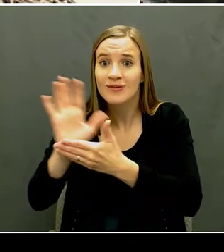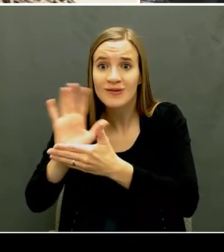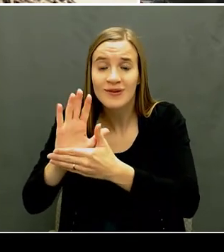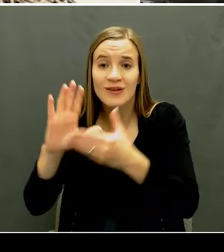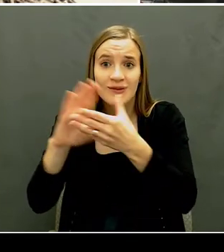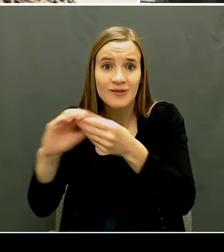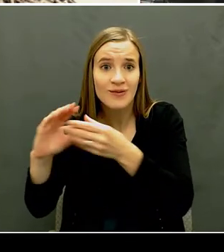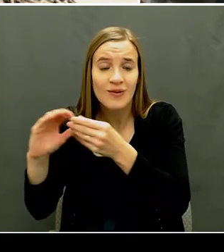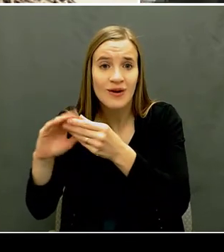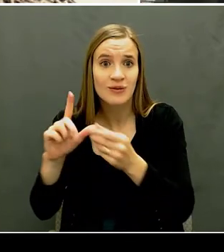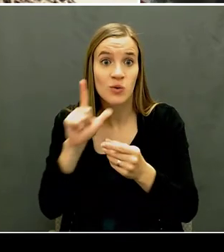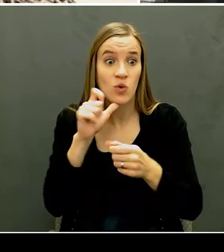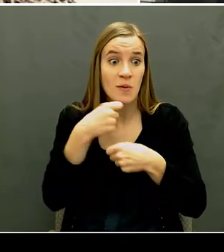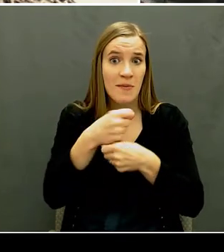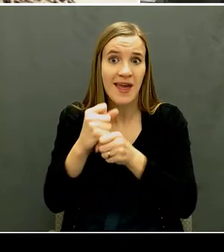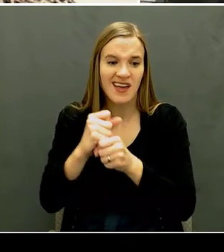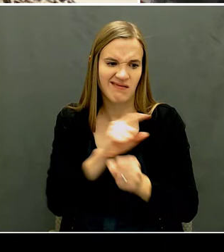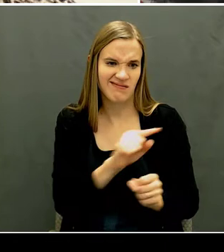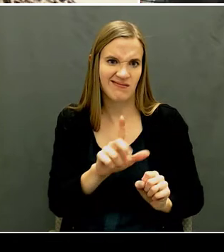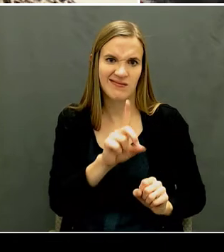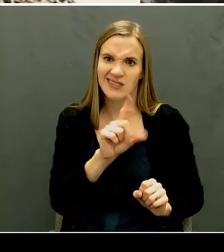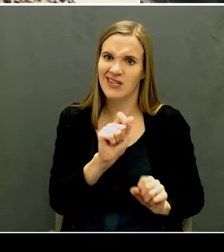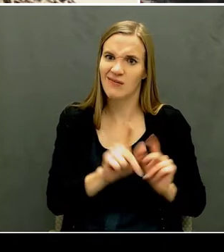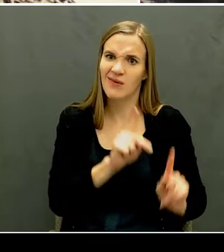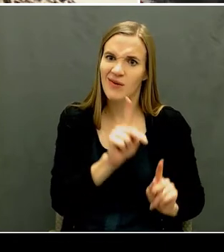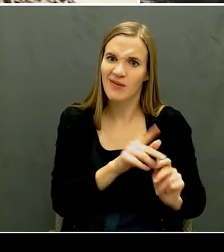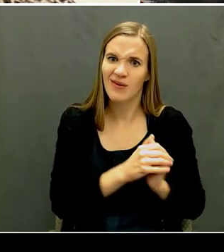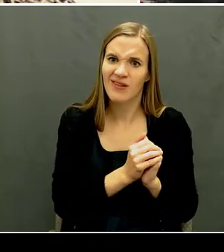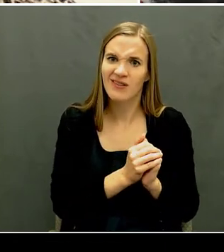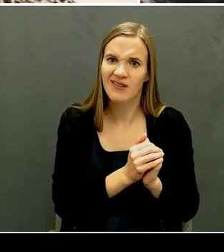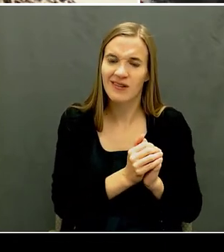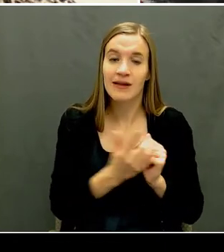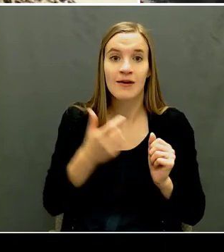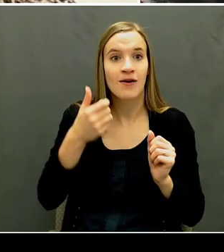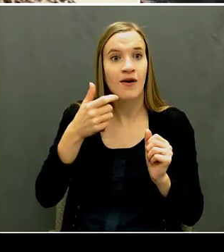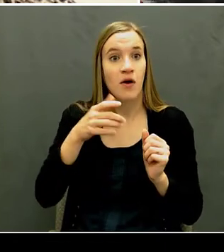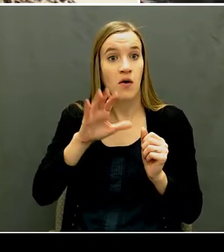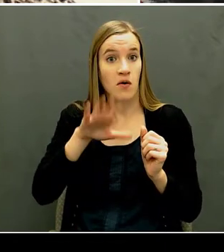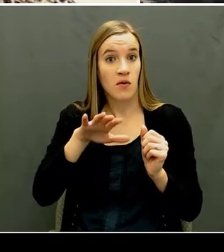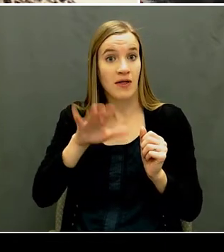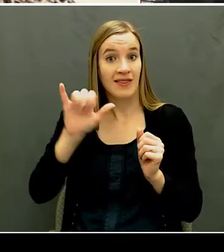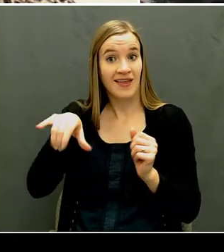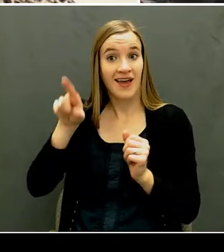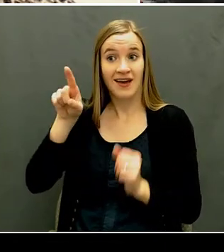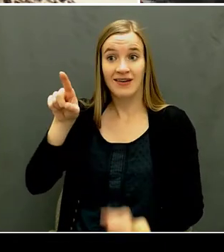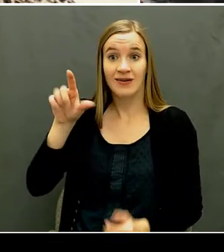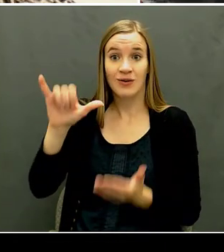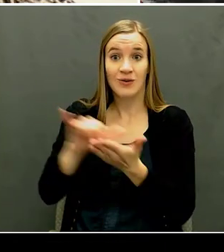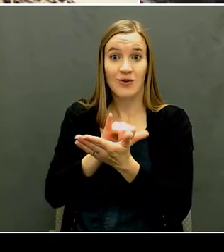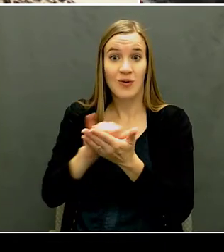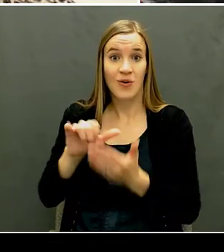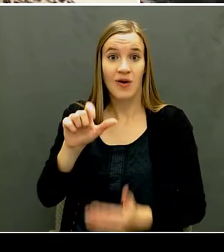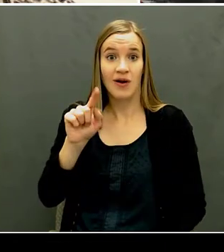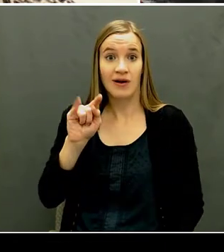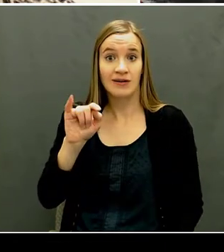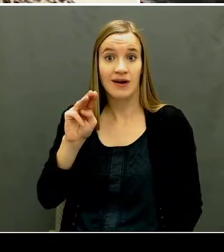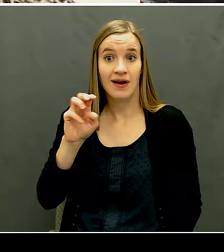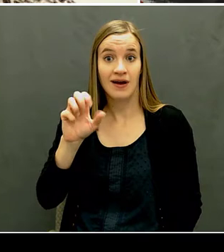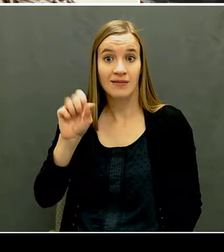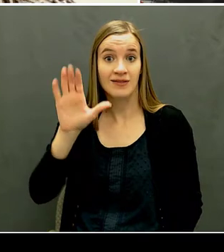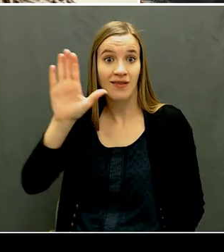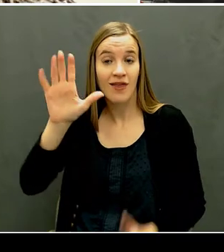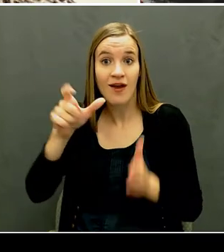mean, you look at what that series in New York Times did. Our folks wrote a lot of that, granted